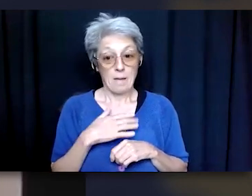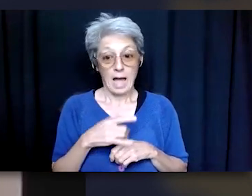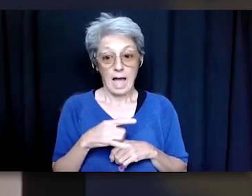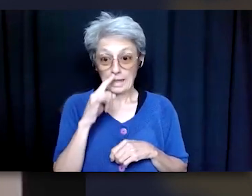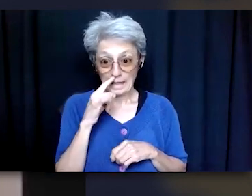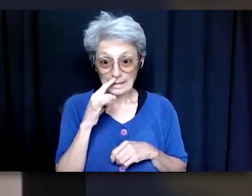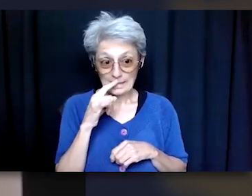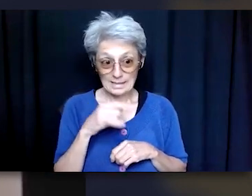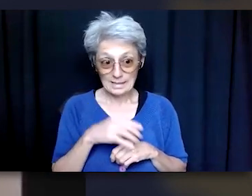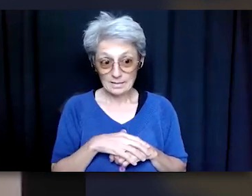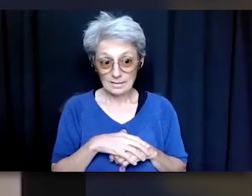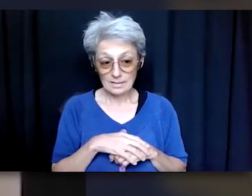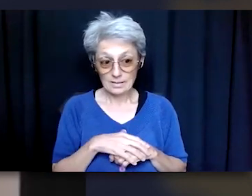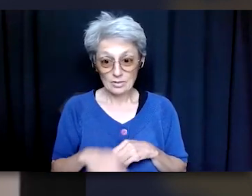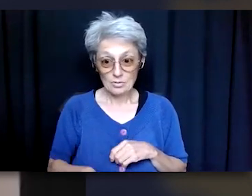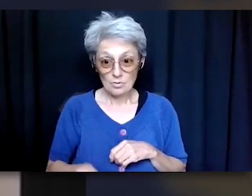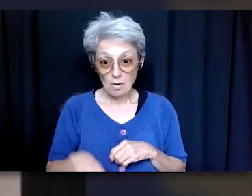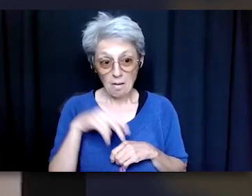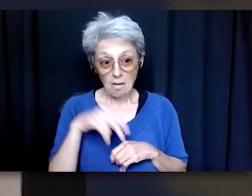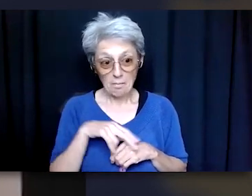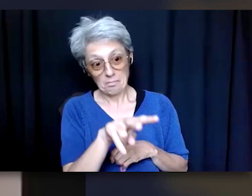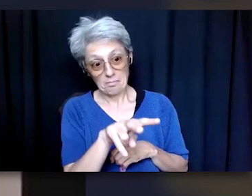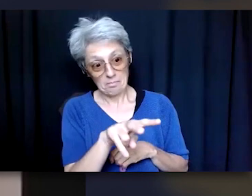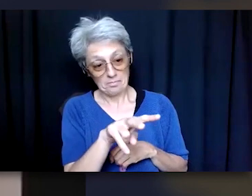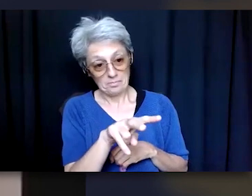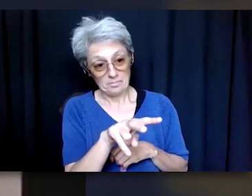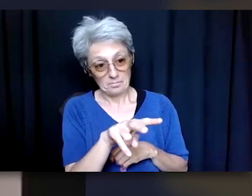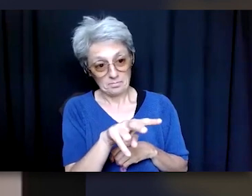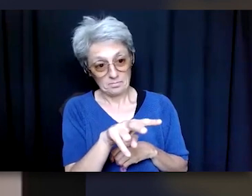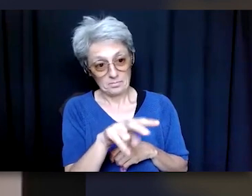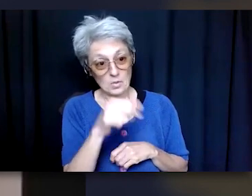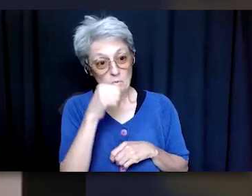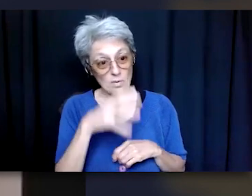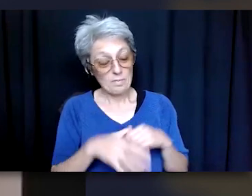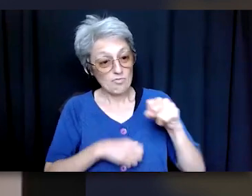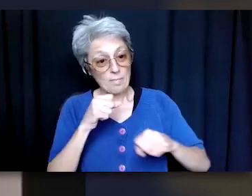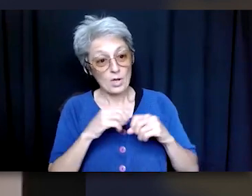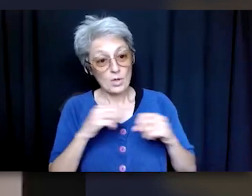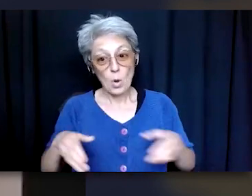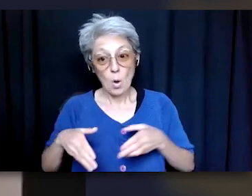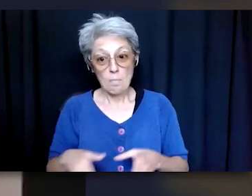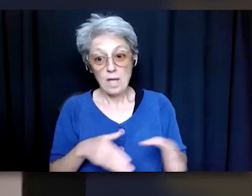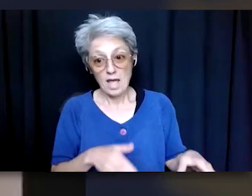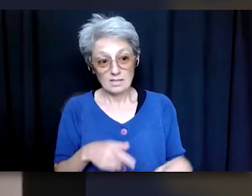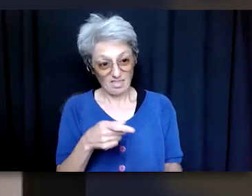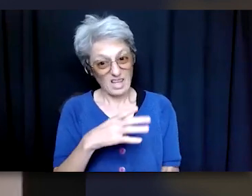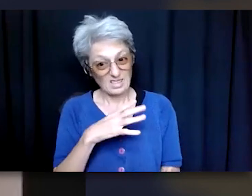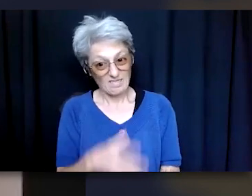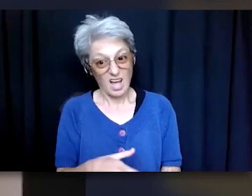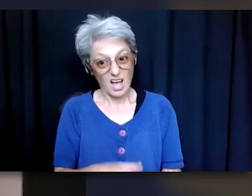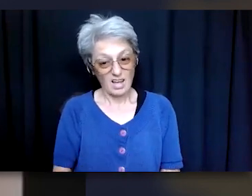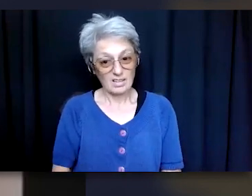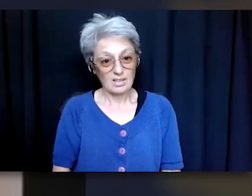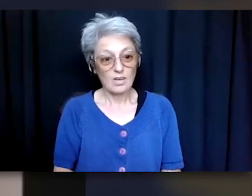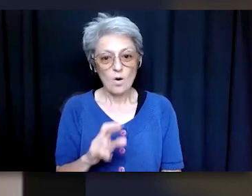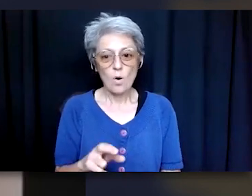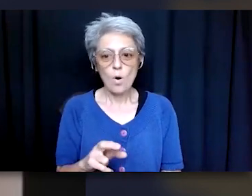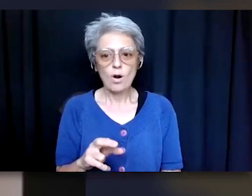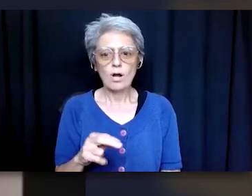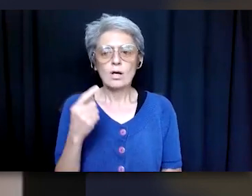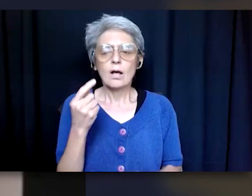that this is fine. They’re already on the internet, they’re not that little, but if this